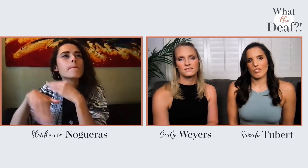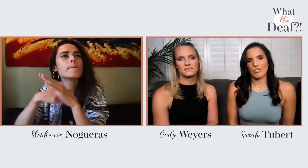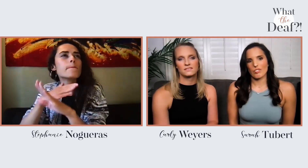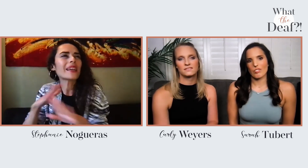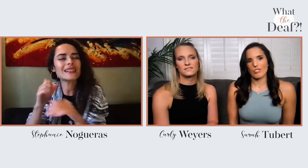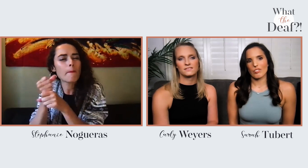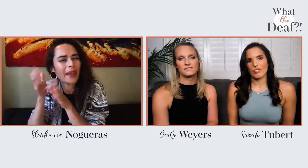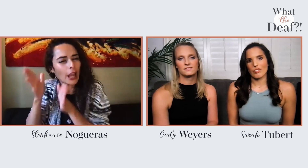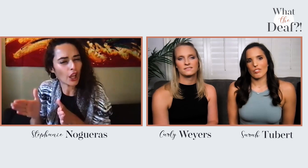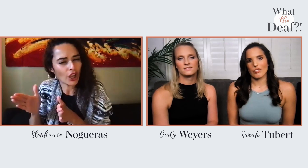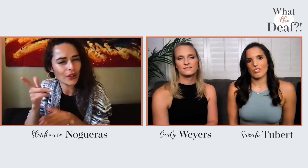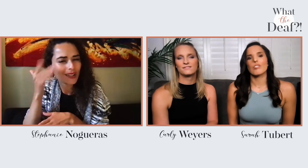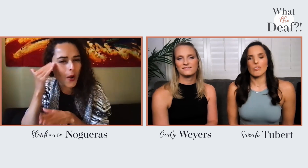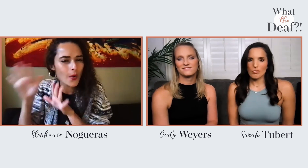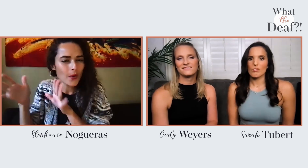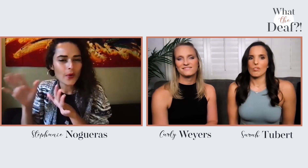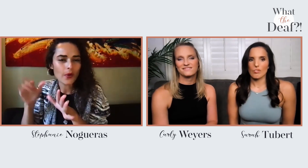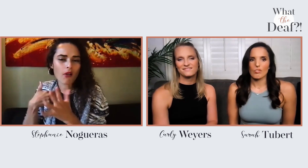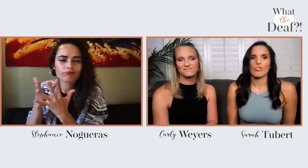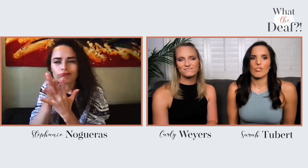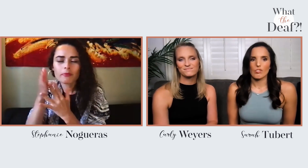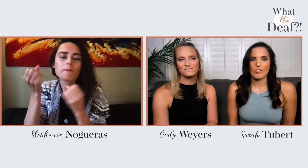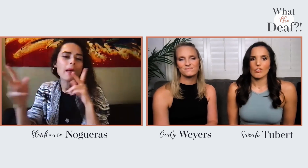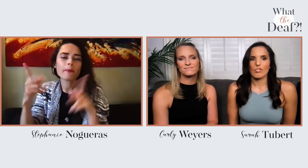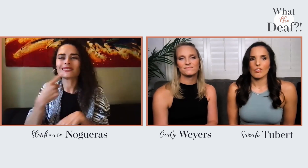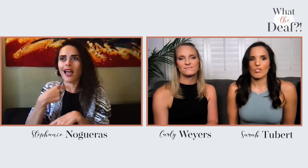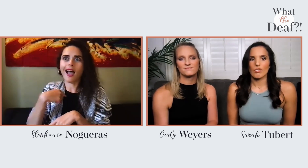and it made me kind of a peacemaker, I feel. I had a lot of people tell me